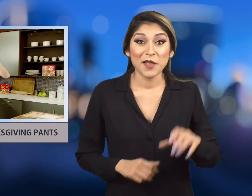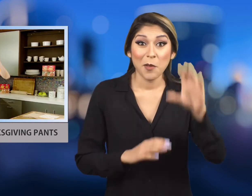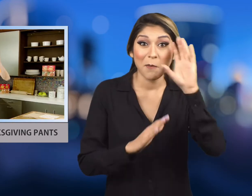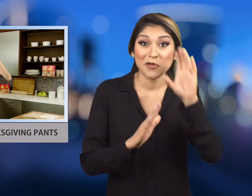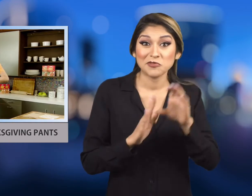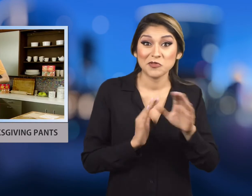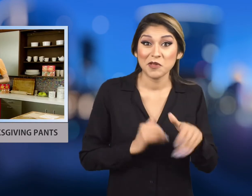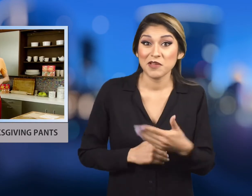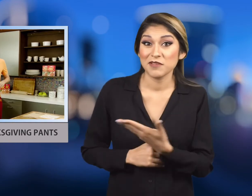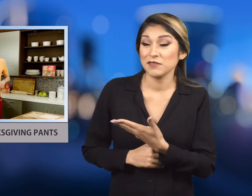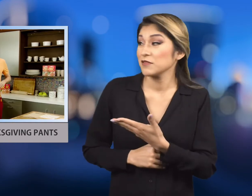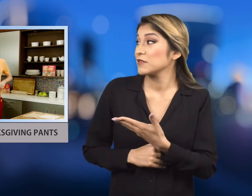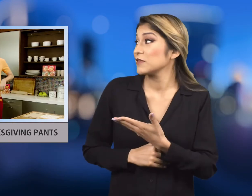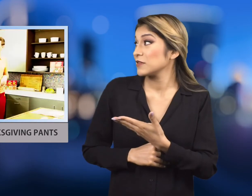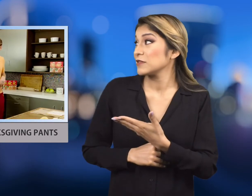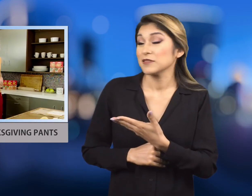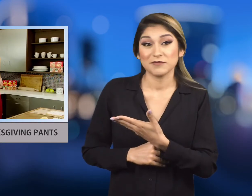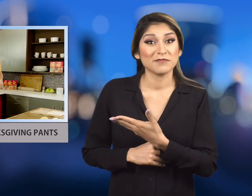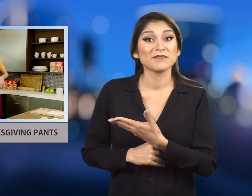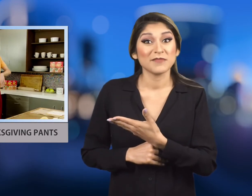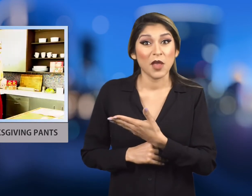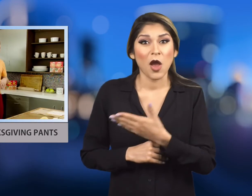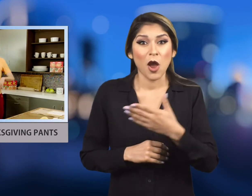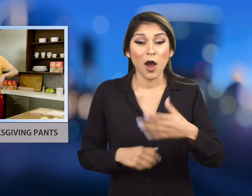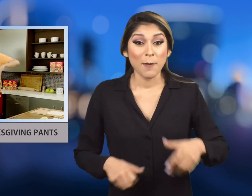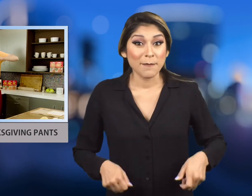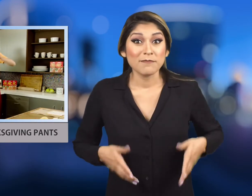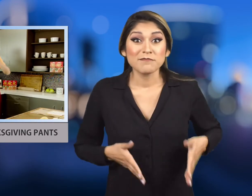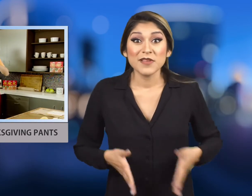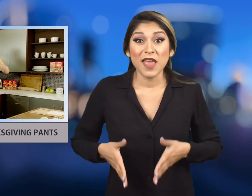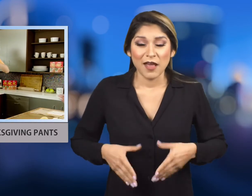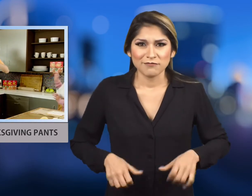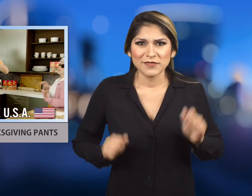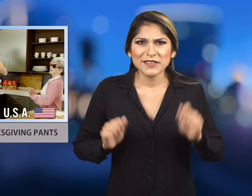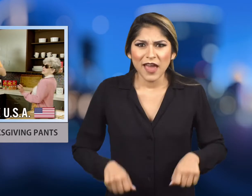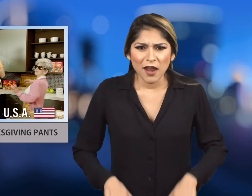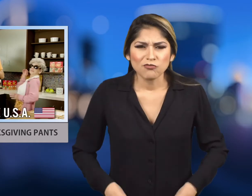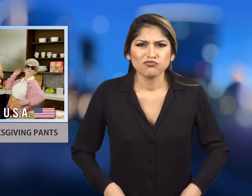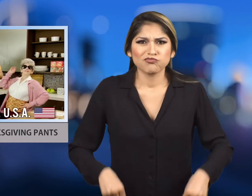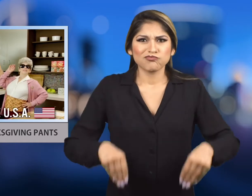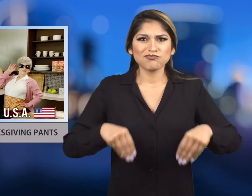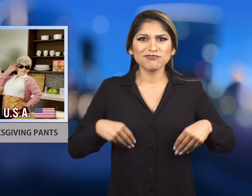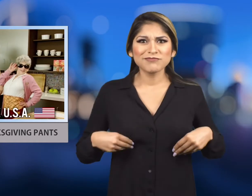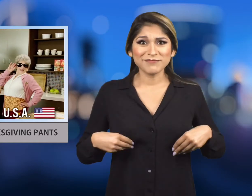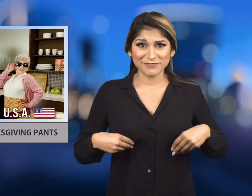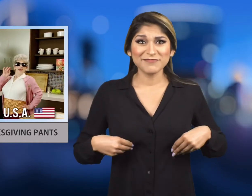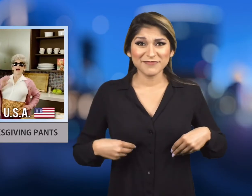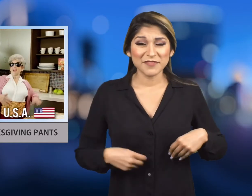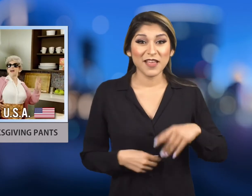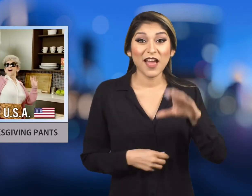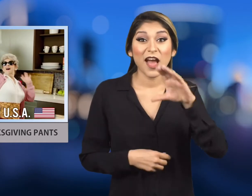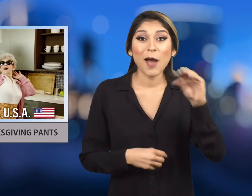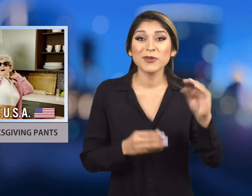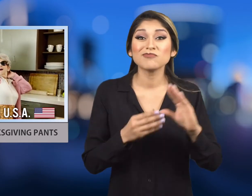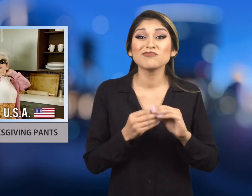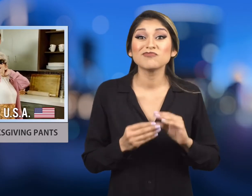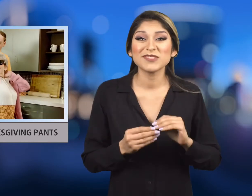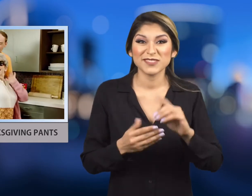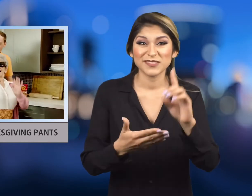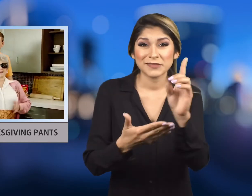An image of the stuffing is placed high and fits right over your belly. Stove Top says it wants to allow people to